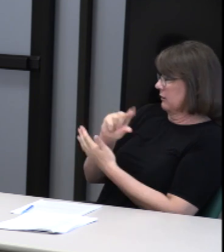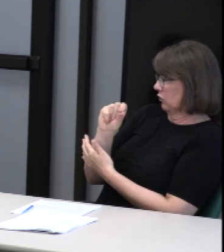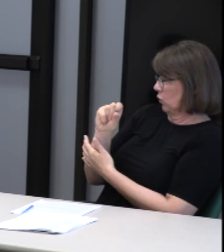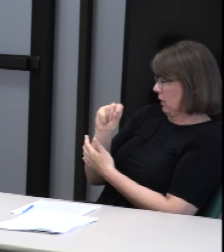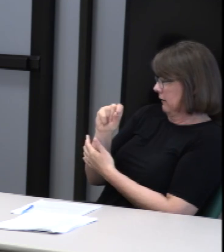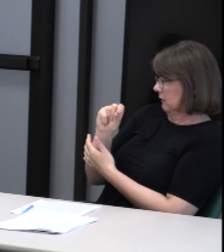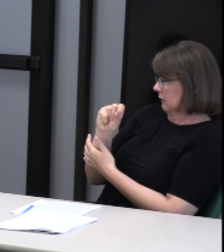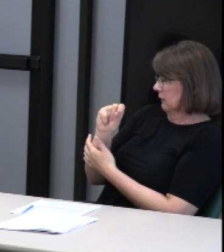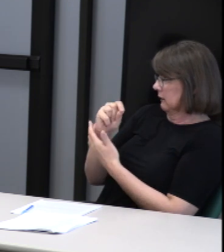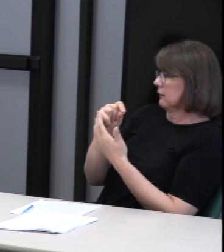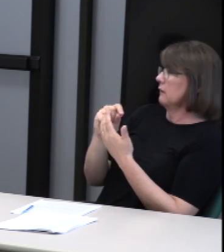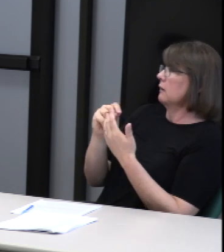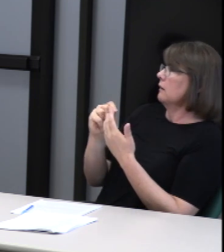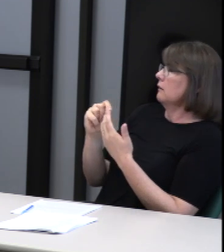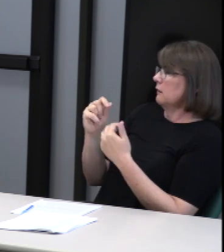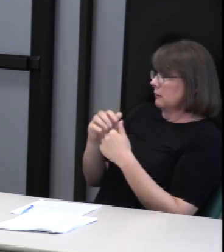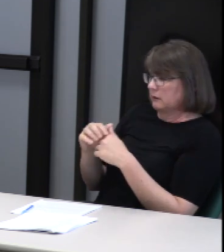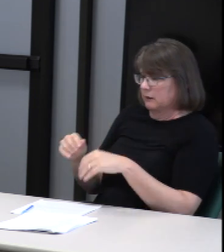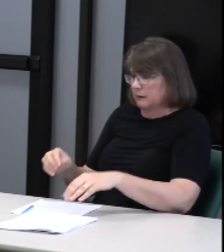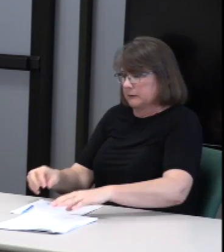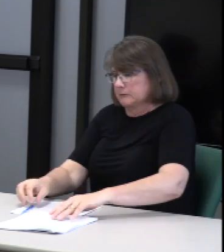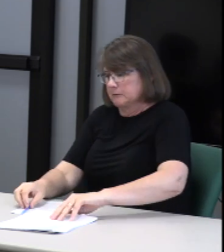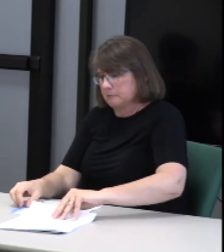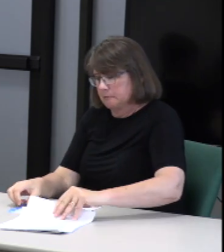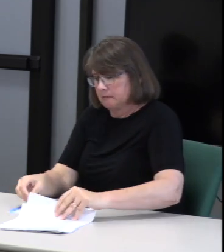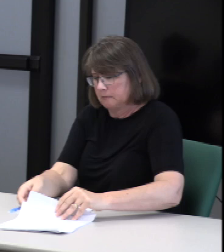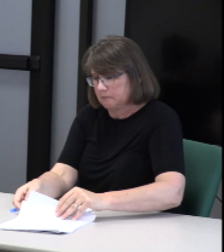But going back to page 20...